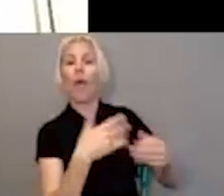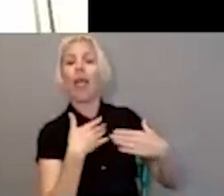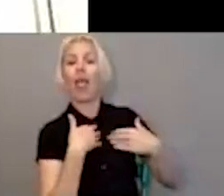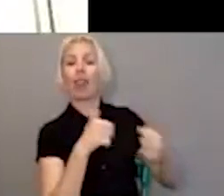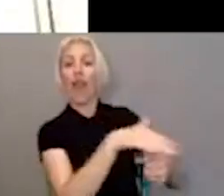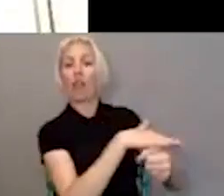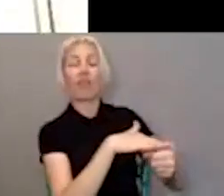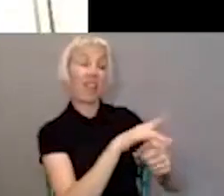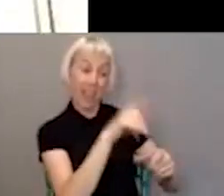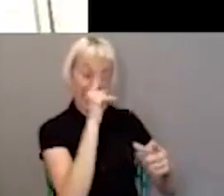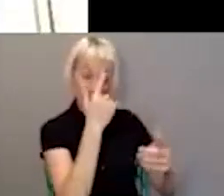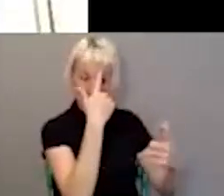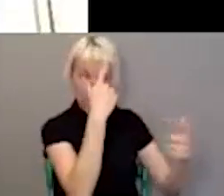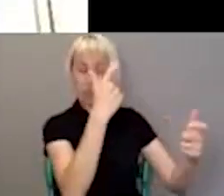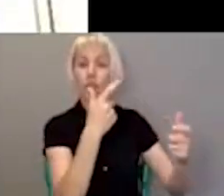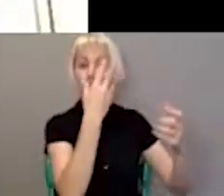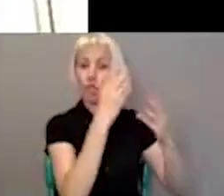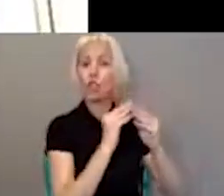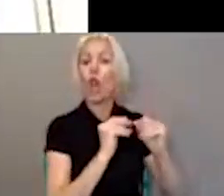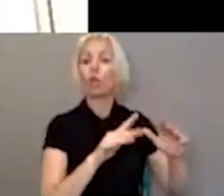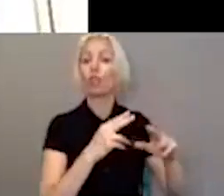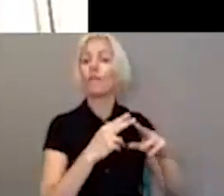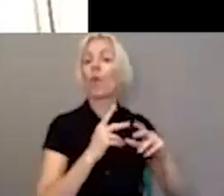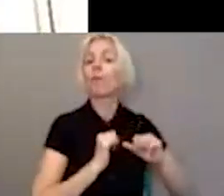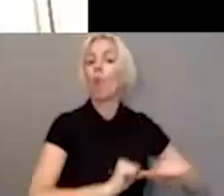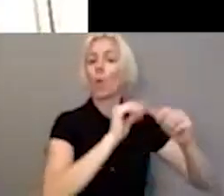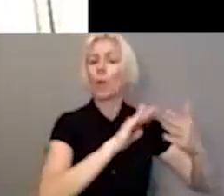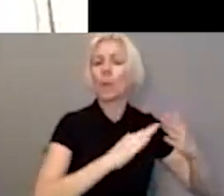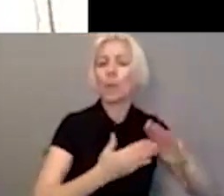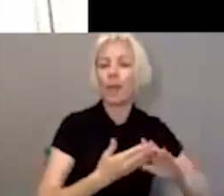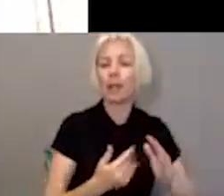It is about transforming more broadly government organisations which include things like cultural